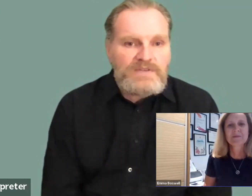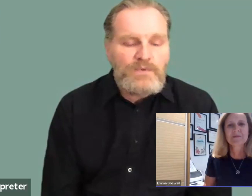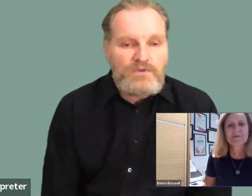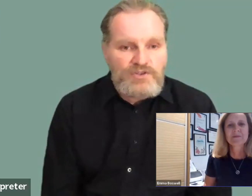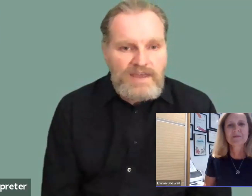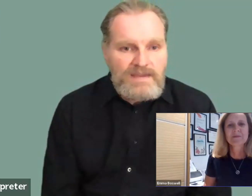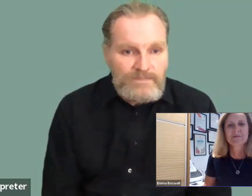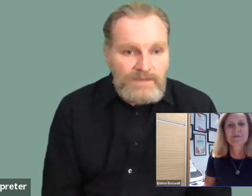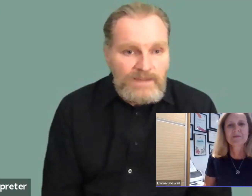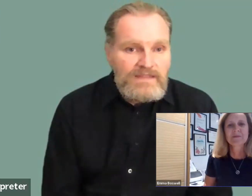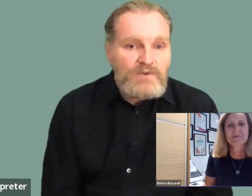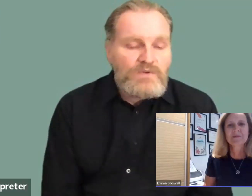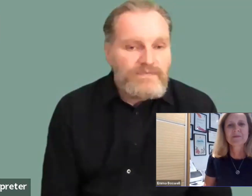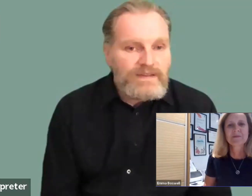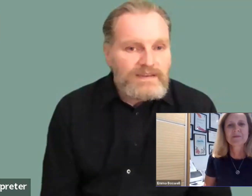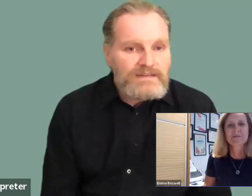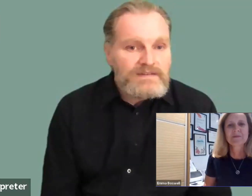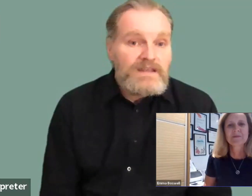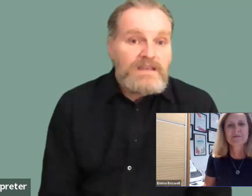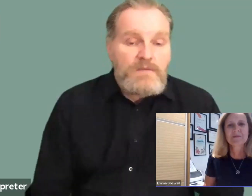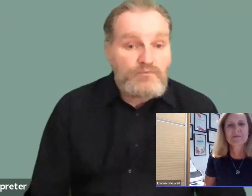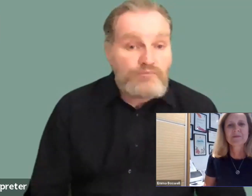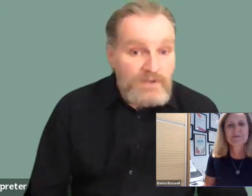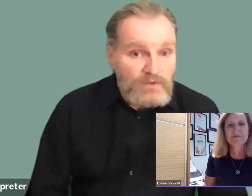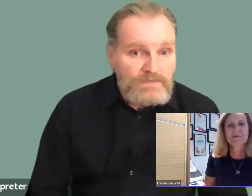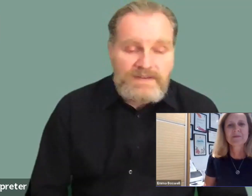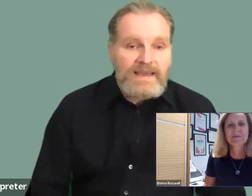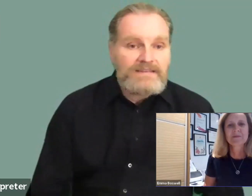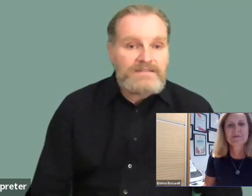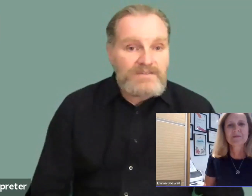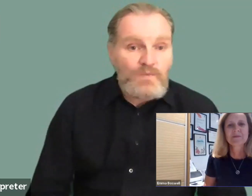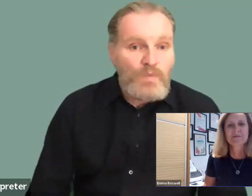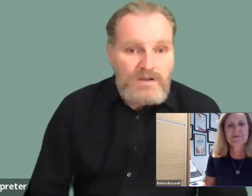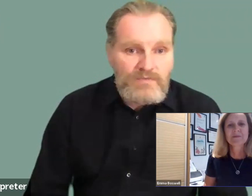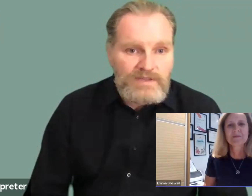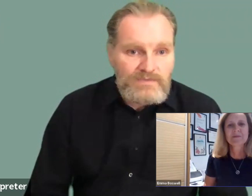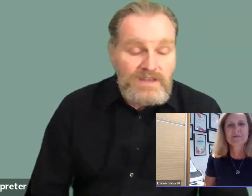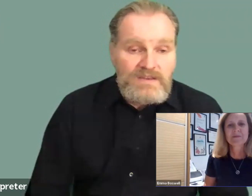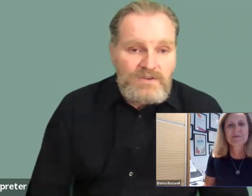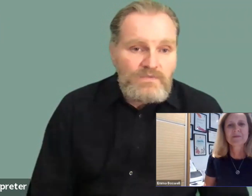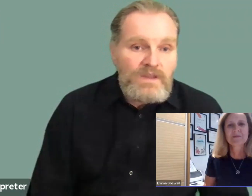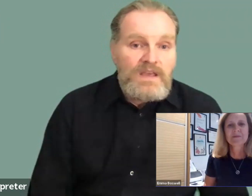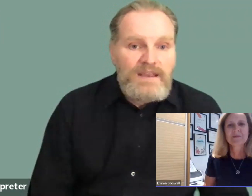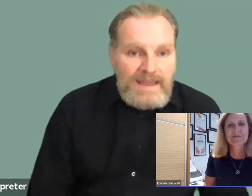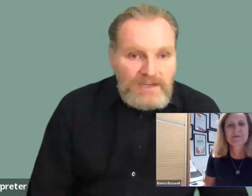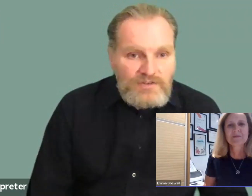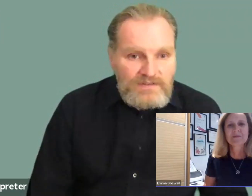if you can share, then you can find results and answers and workarounds. So, connections